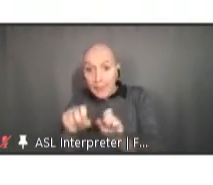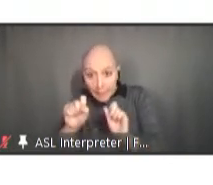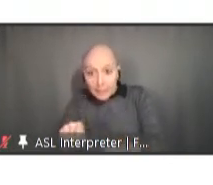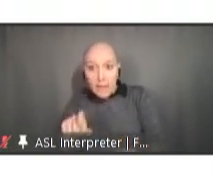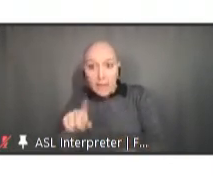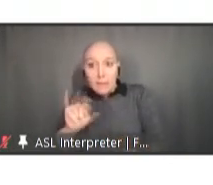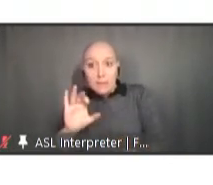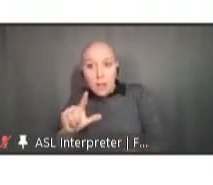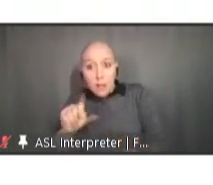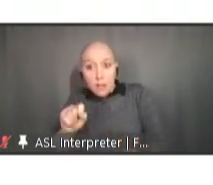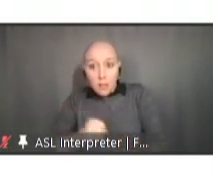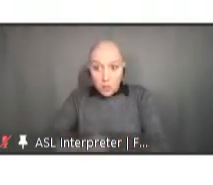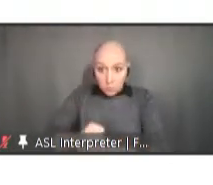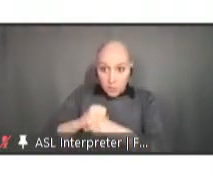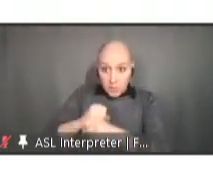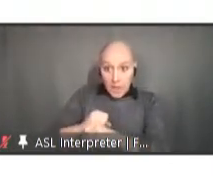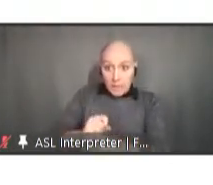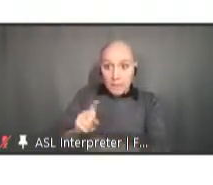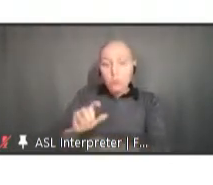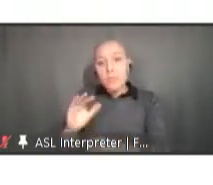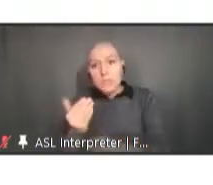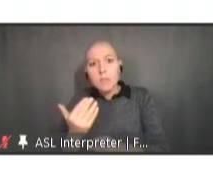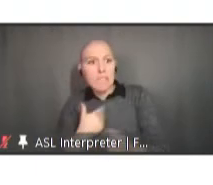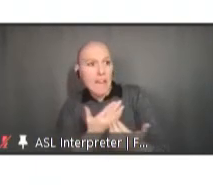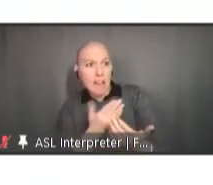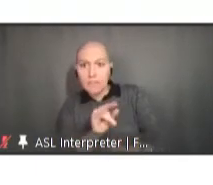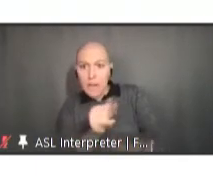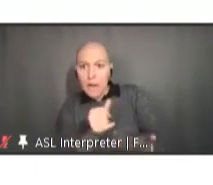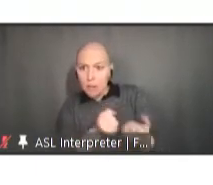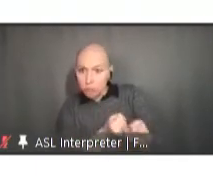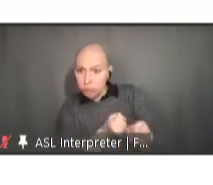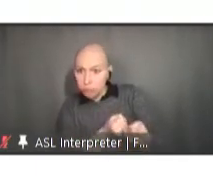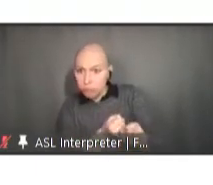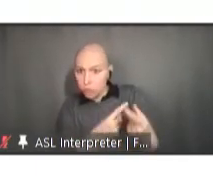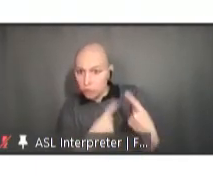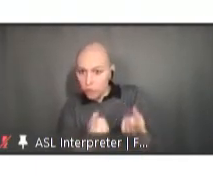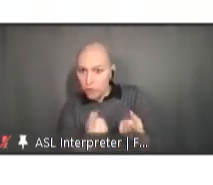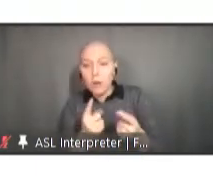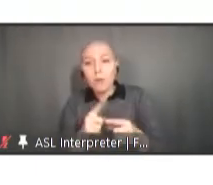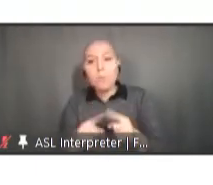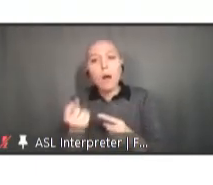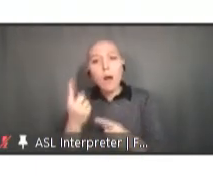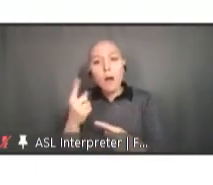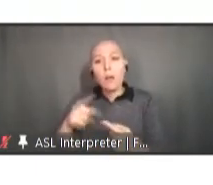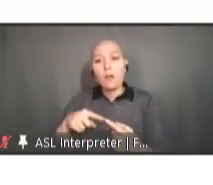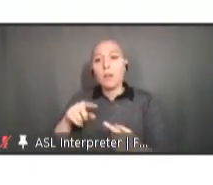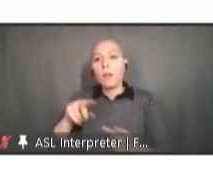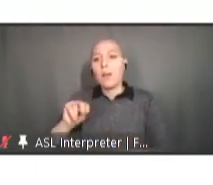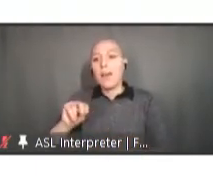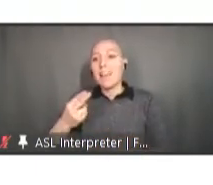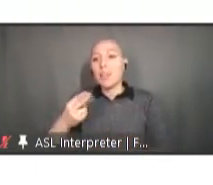is suggestive of that so far in the NHP model at least we should be able to deplete B cells,